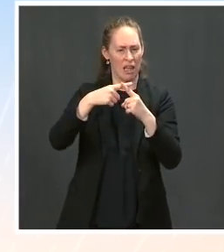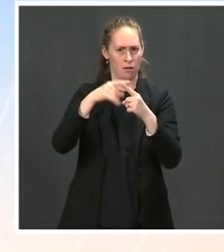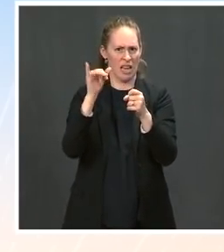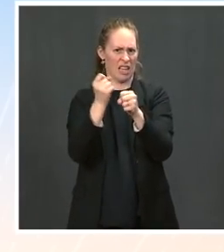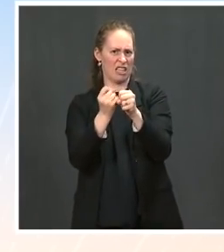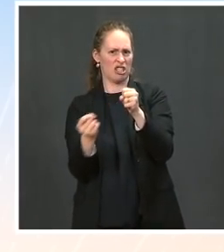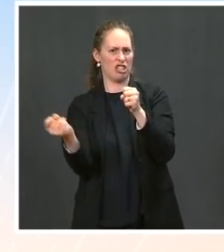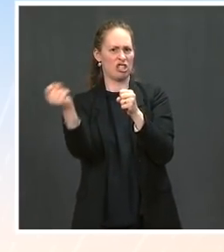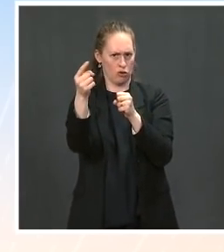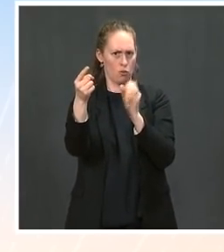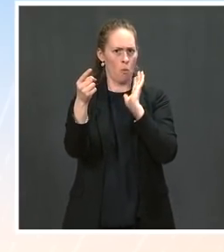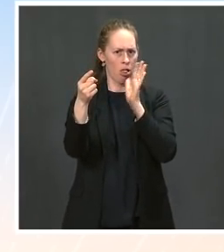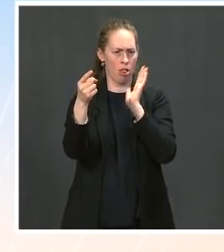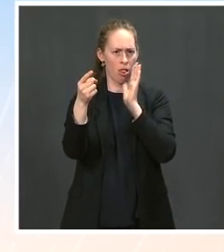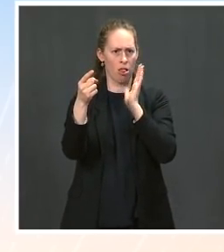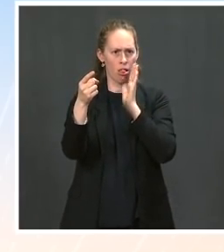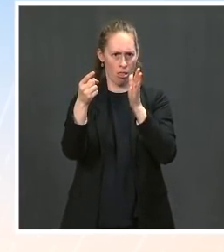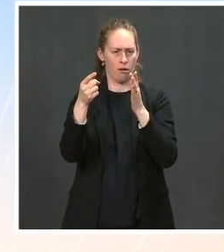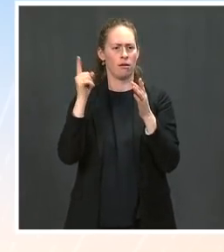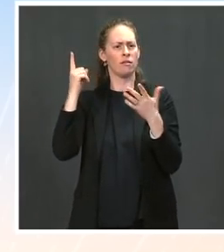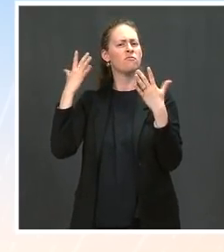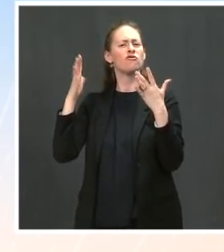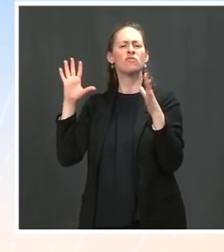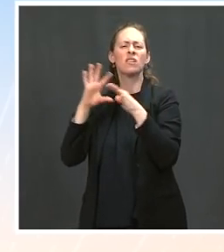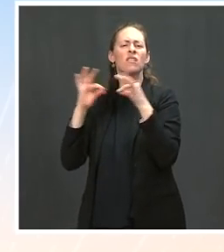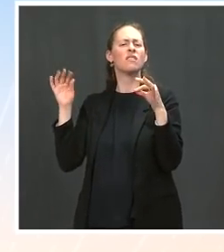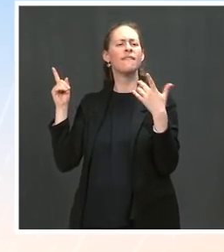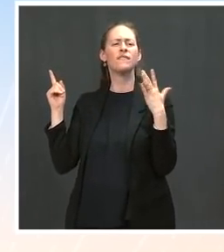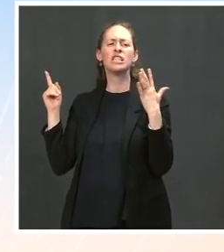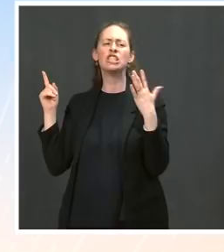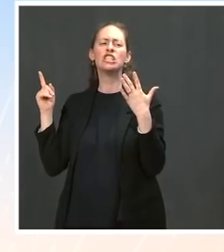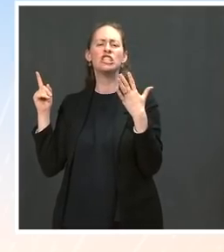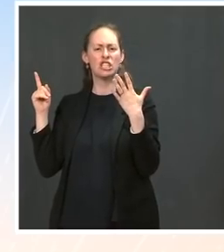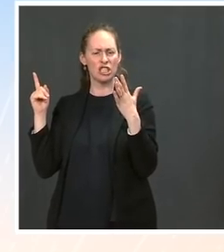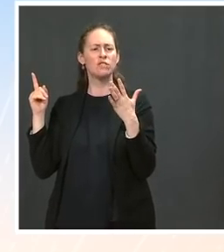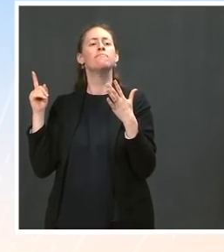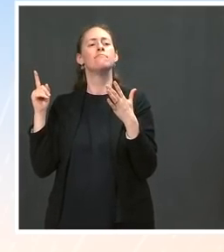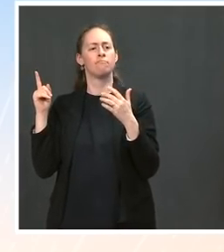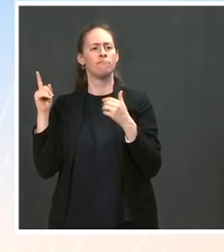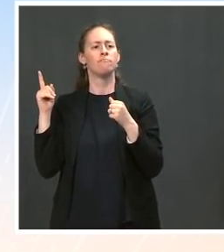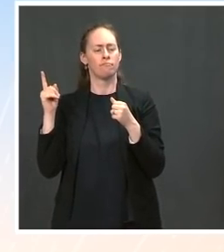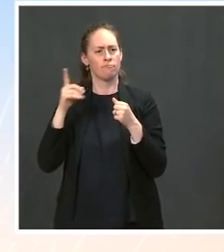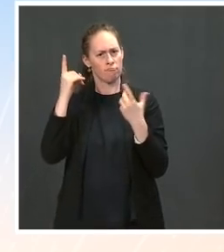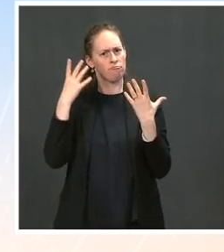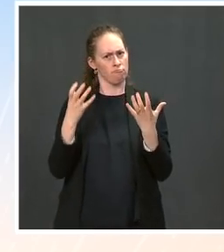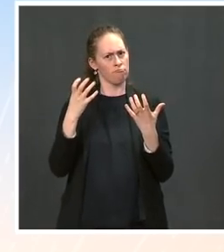And the President announced that, and he announced that we want to get to -- we want a down payment on that, I should say --